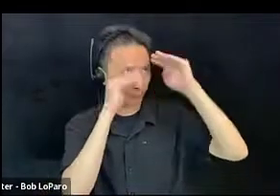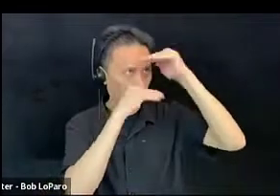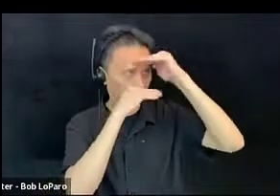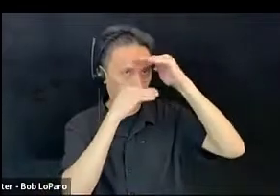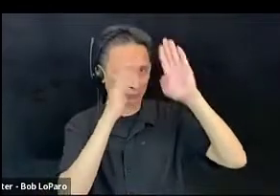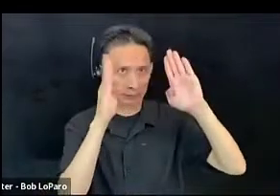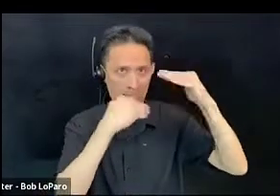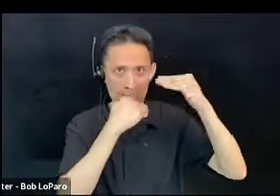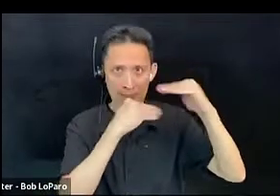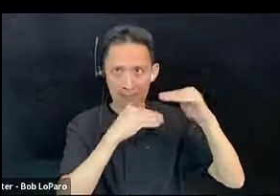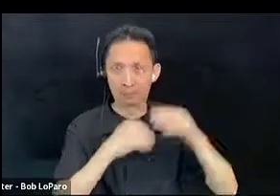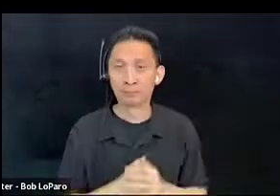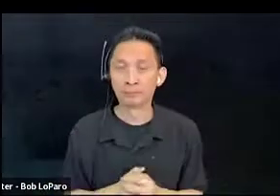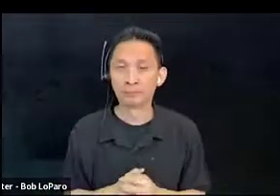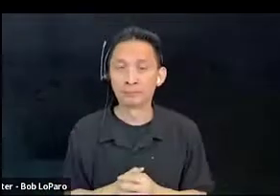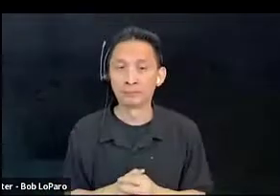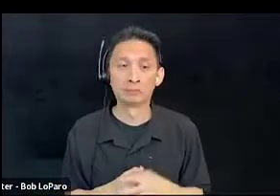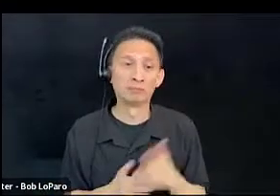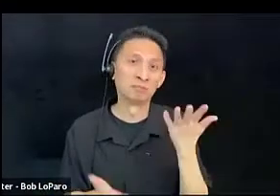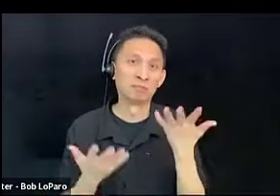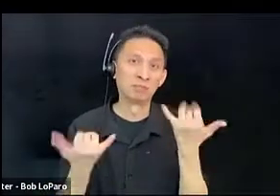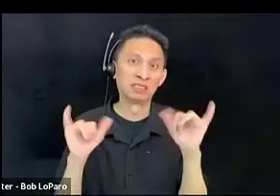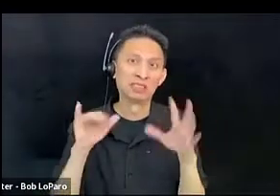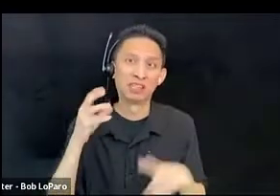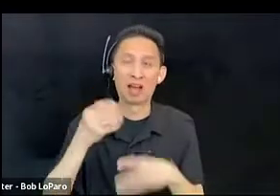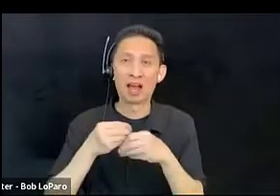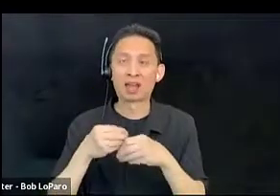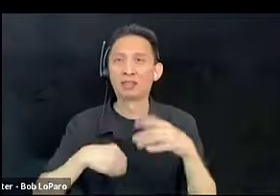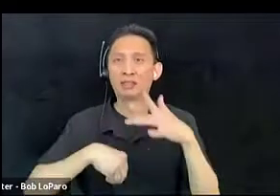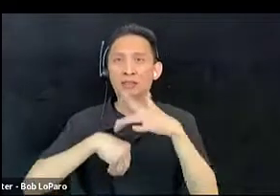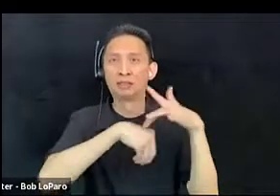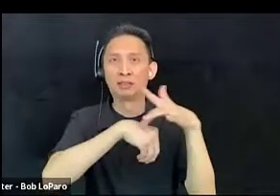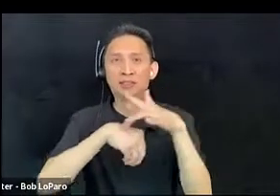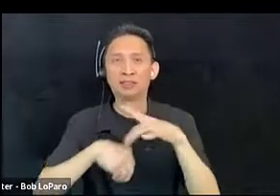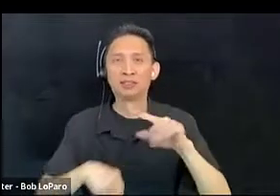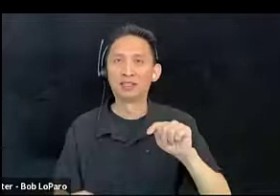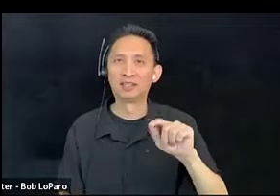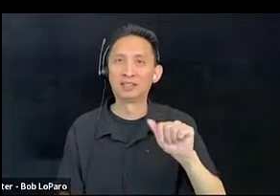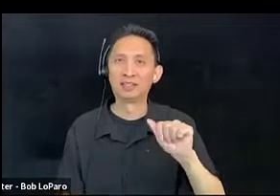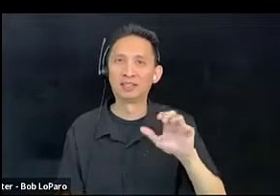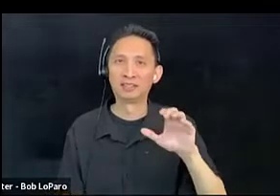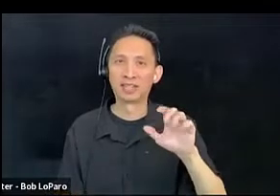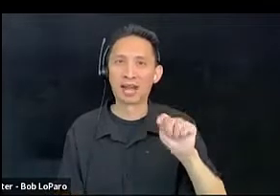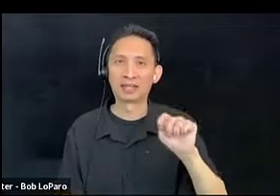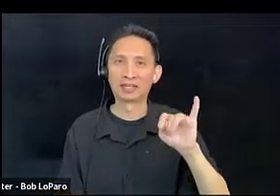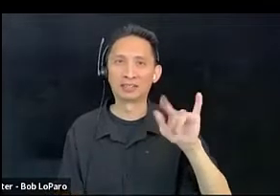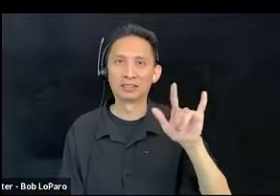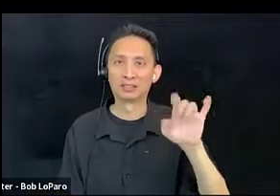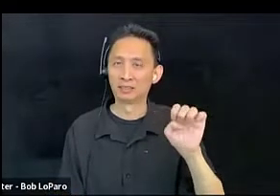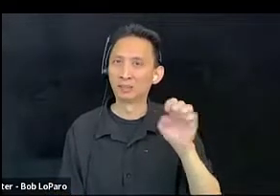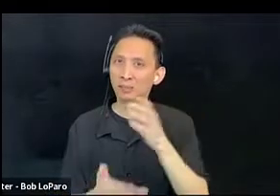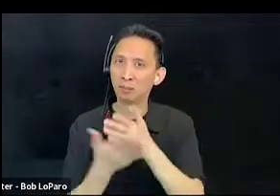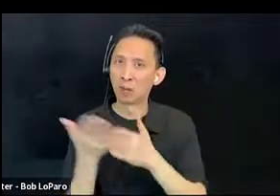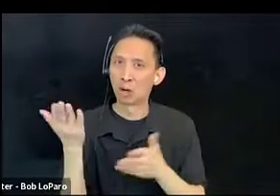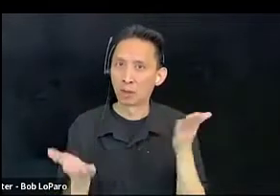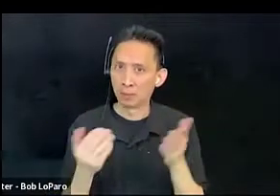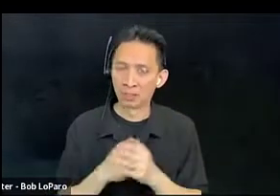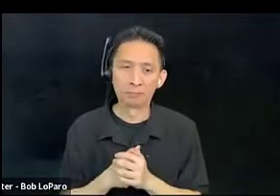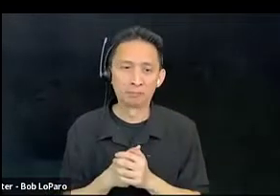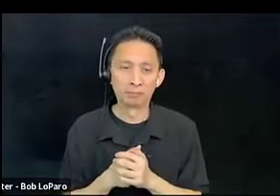there may be a tactical component to communication. There may be a tactical component to anything you're showing the child. There may be an auditory component